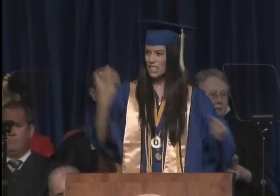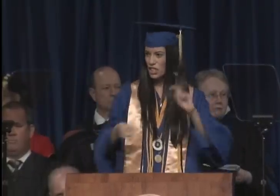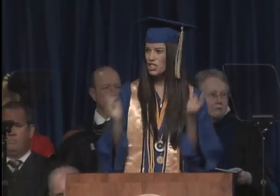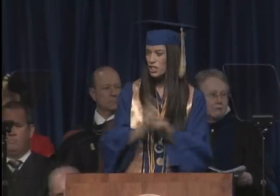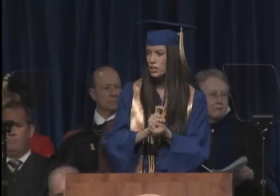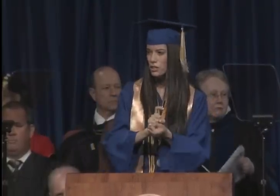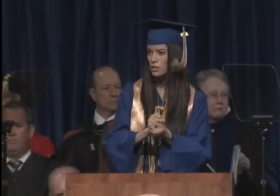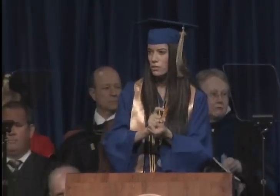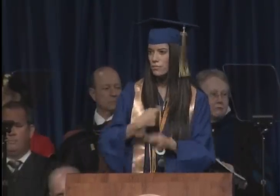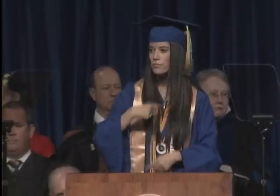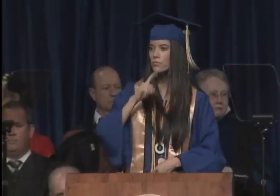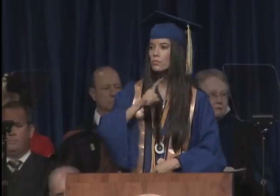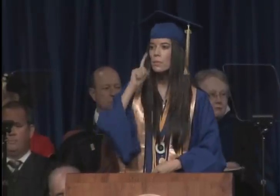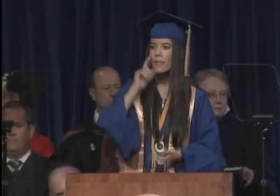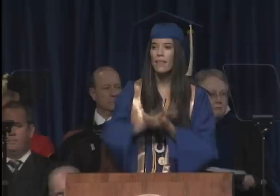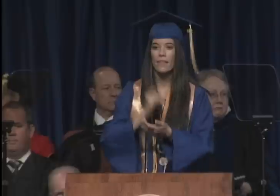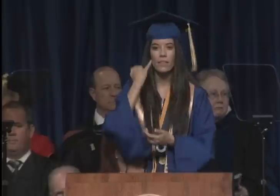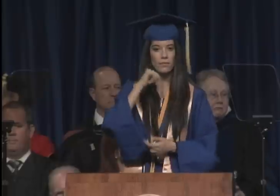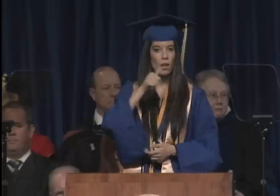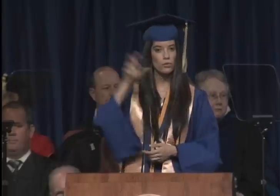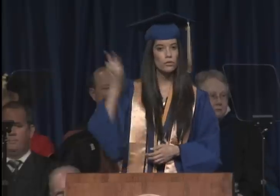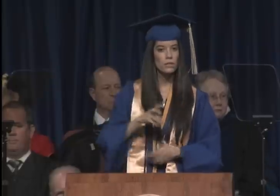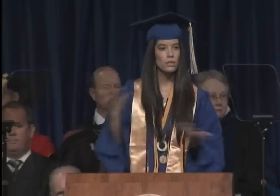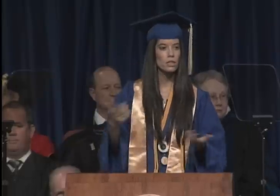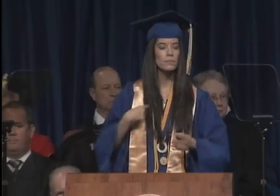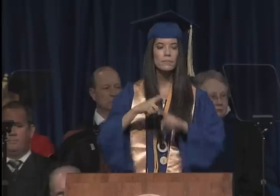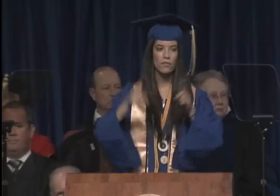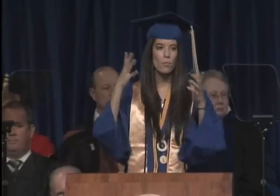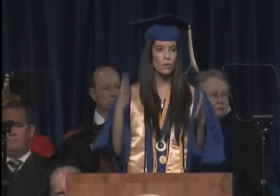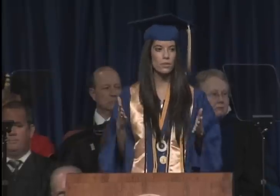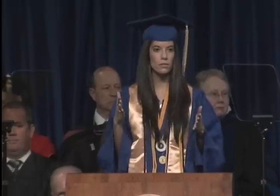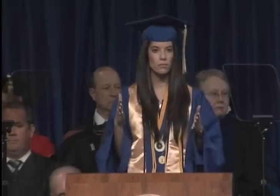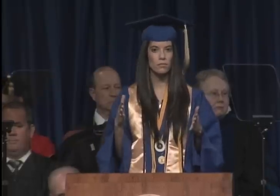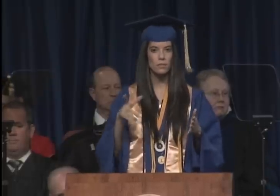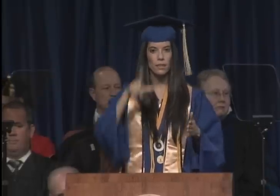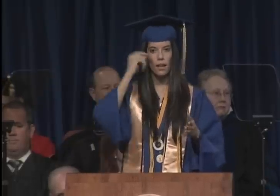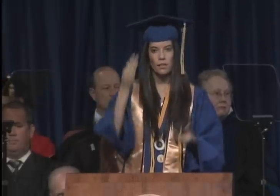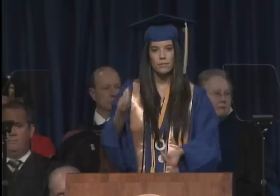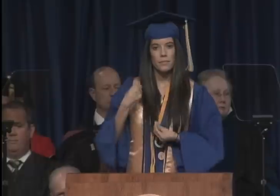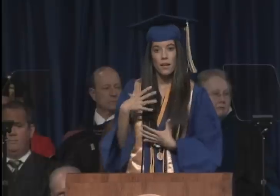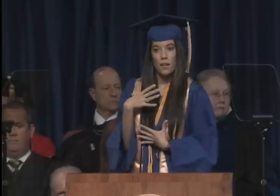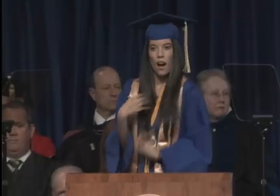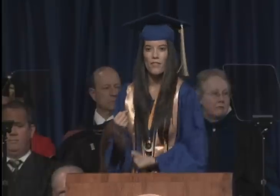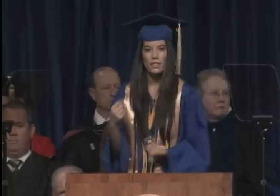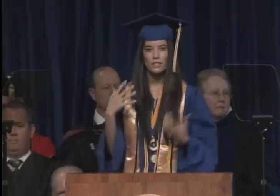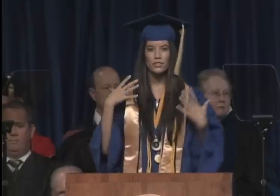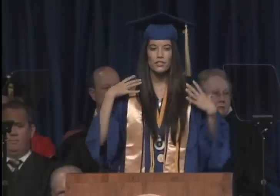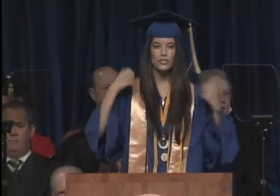When I started learning ASL, my self-esteem grew. Gallaudet was a dramatic change for me!